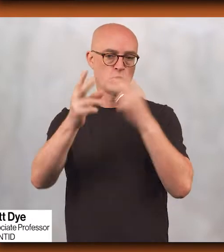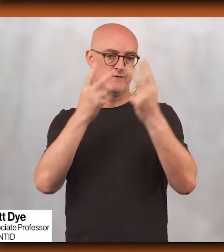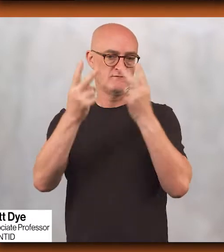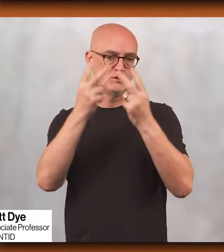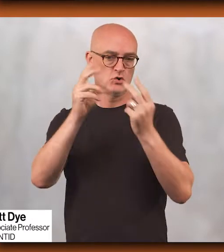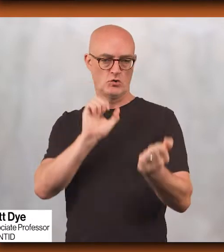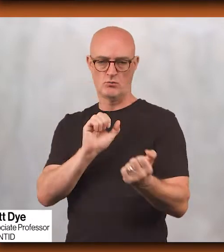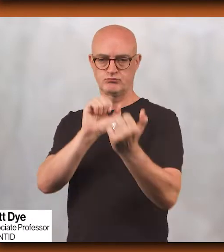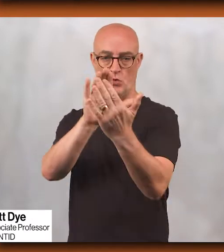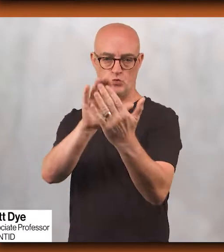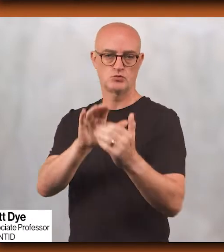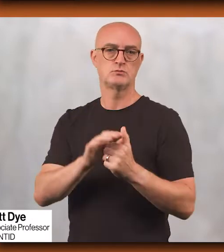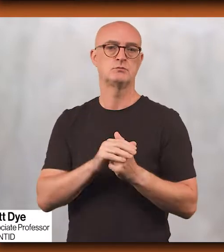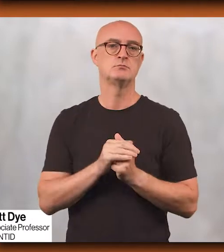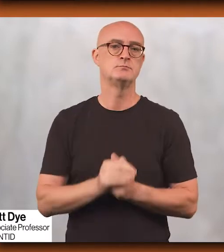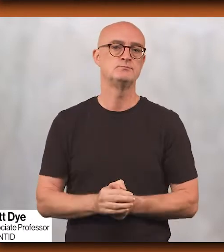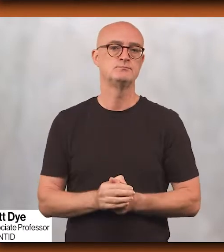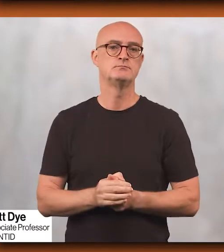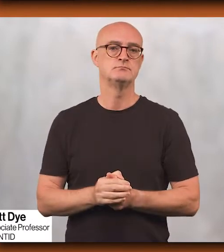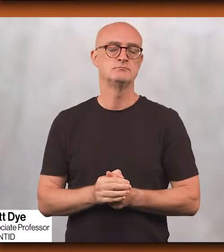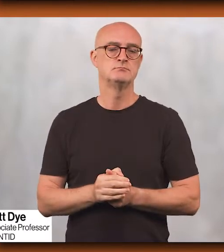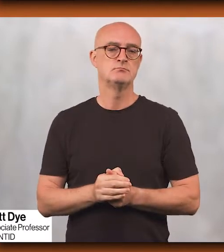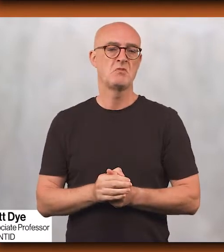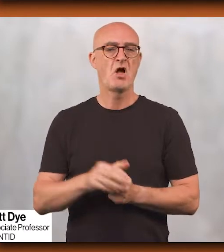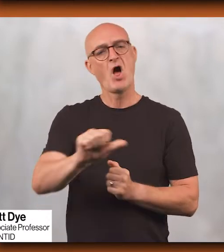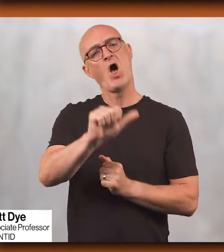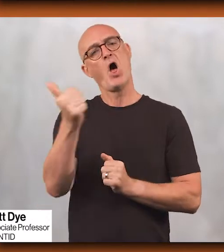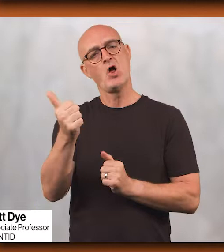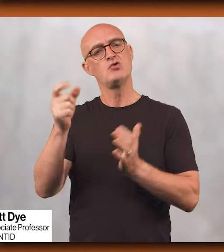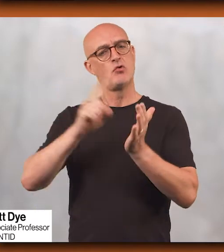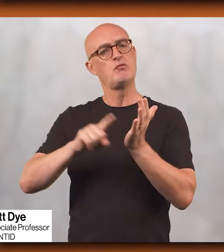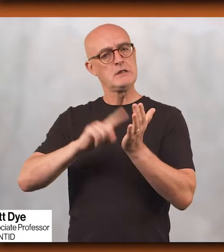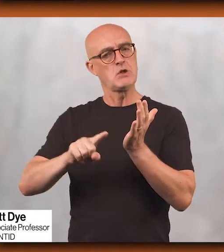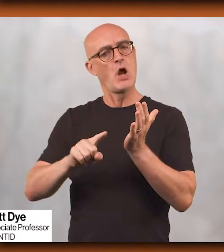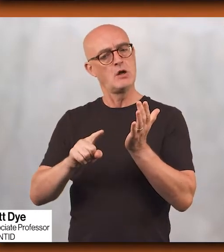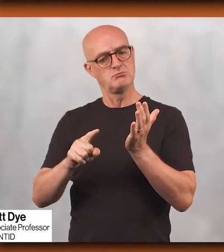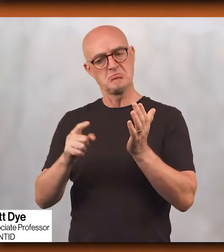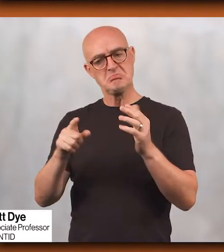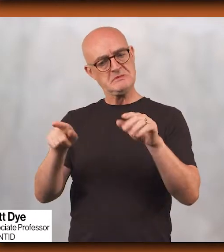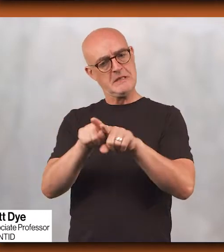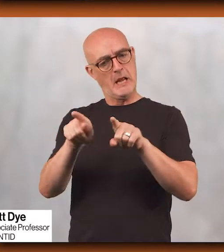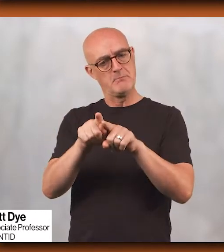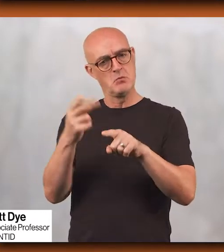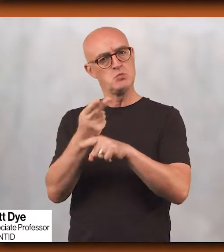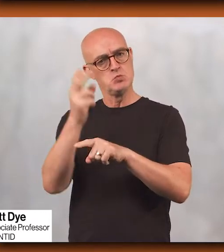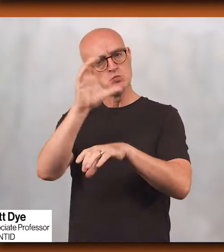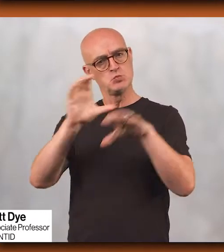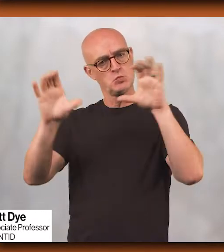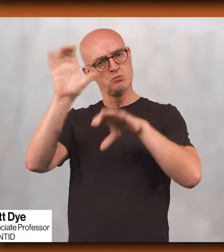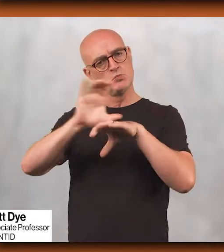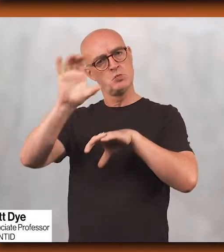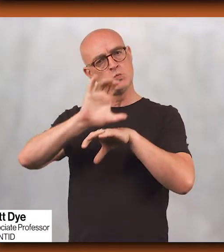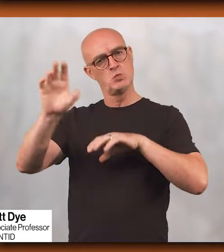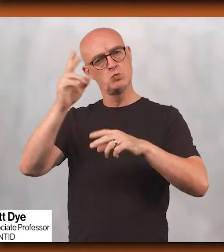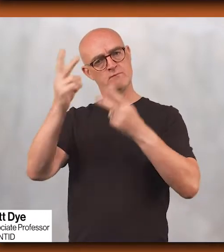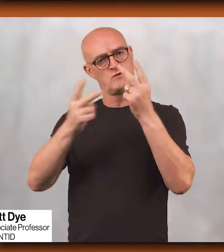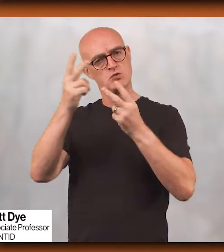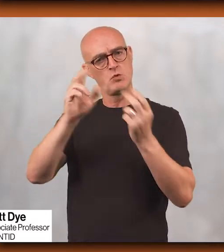Related work has used a computer vision approach, for example, to, as we just saw earlier in the presentation, study the relationship